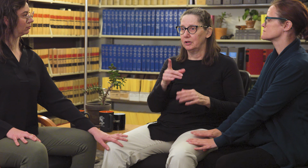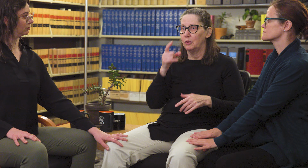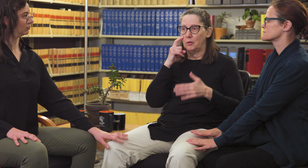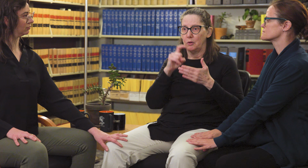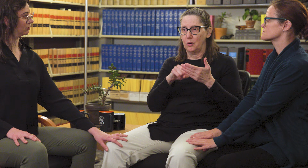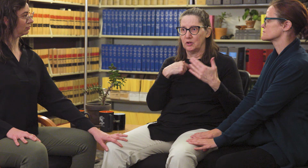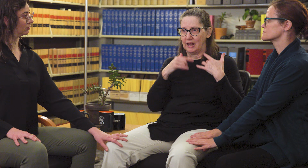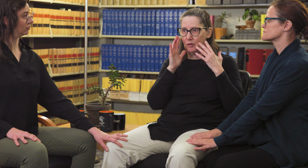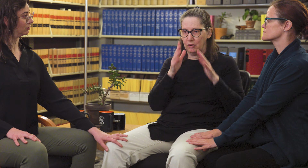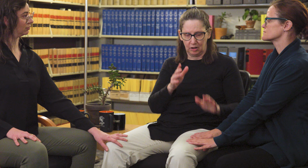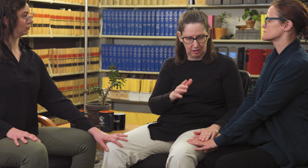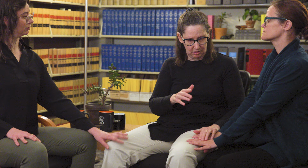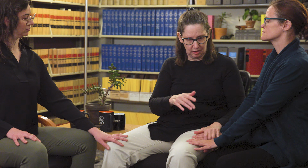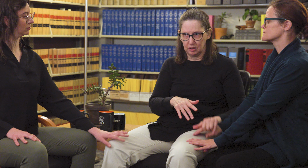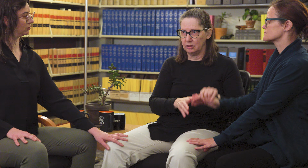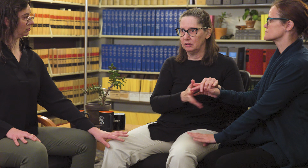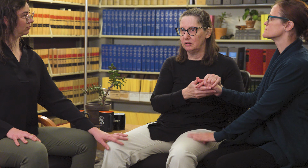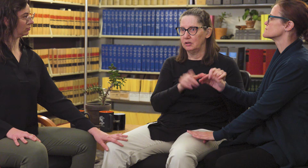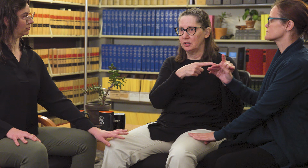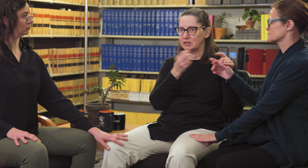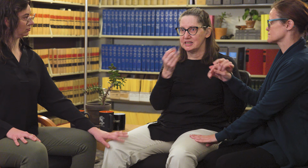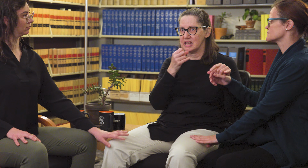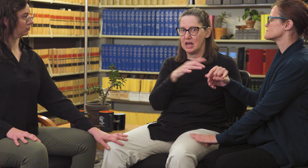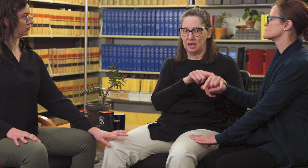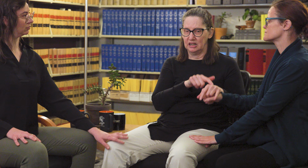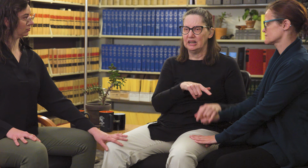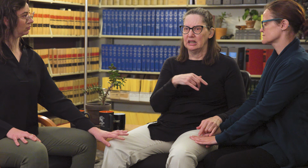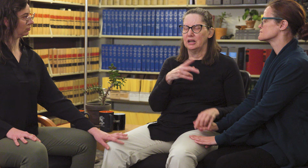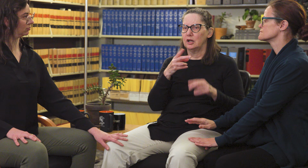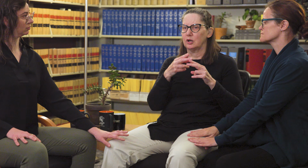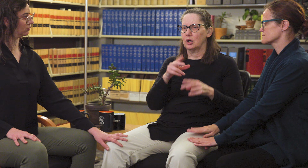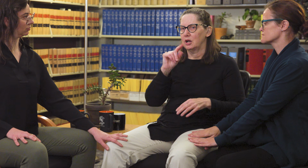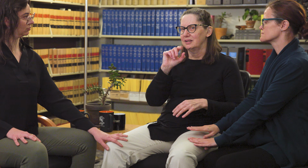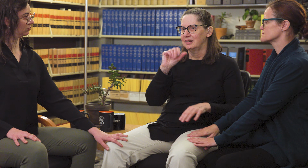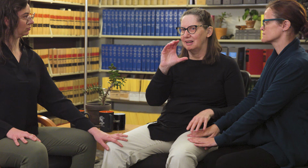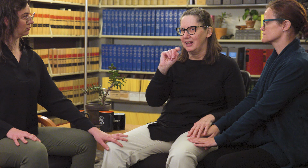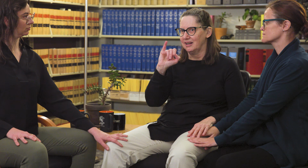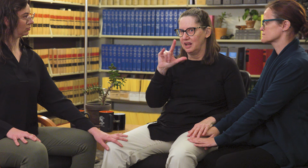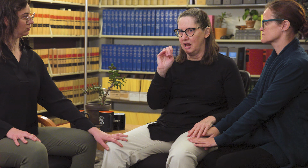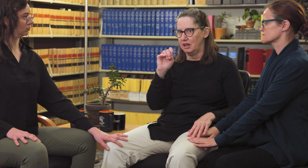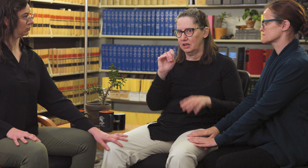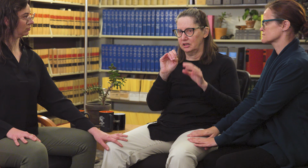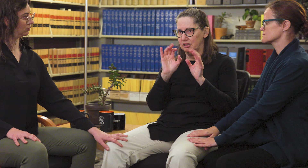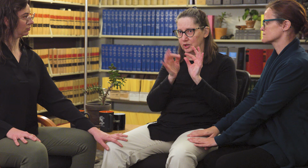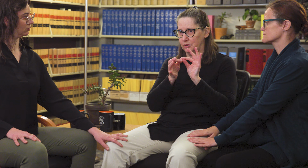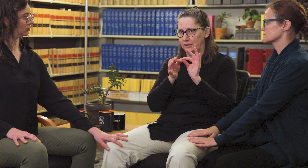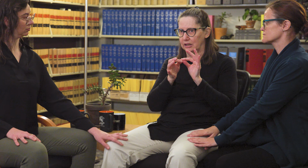Notice I will place my hands on hers while she signs— this is called tactile interpreting,